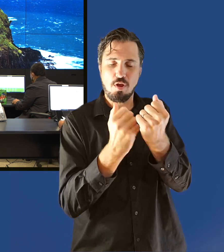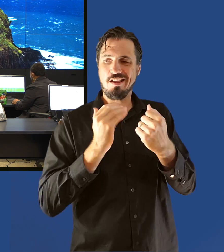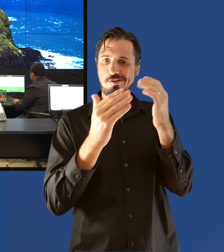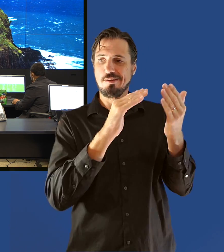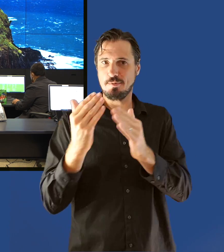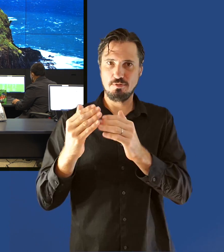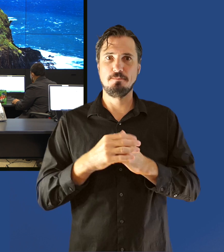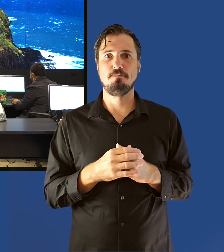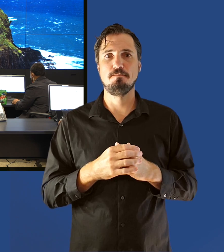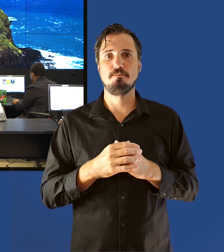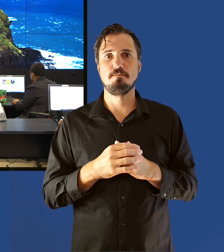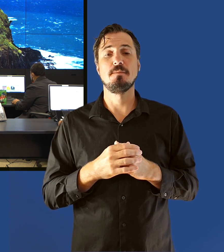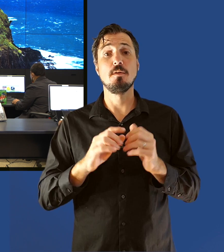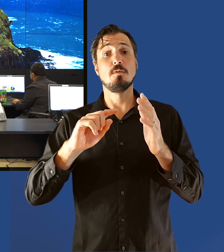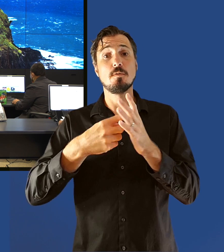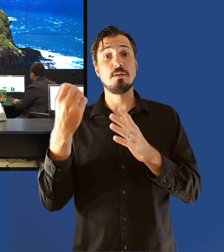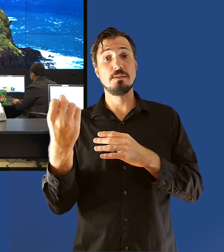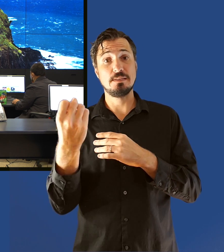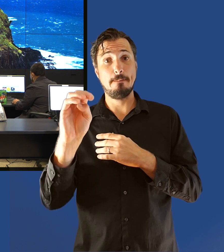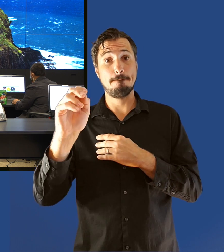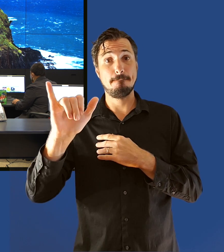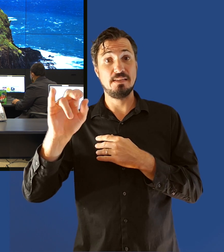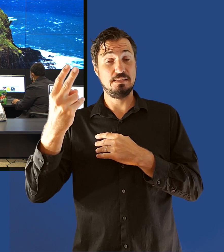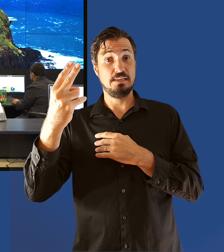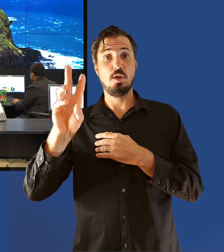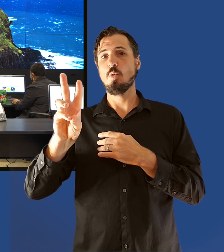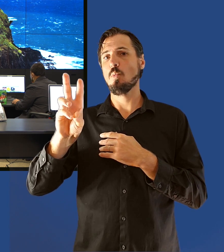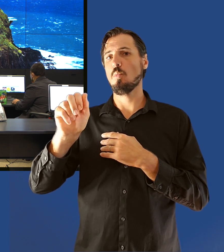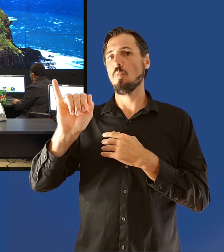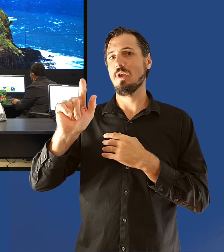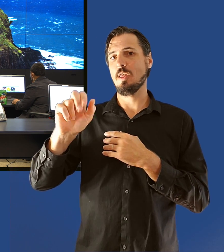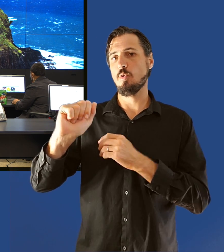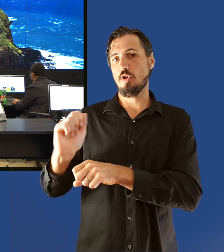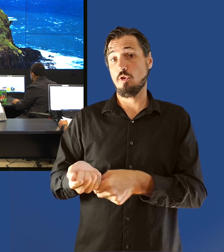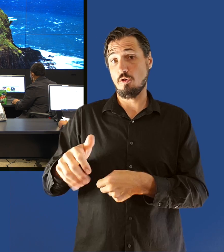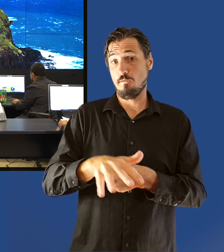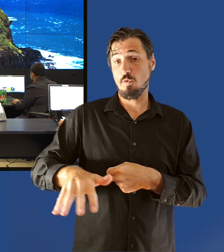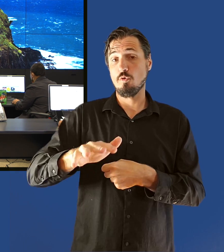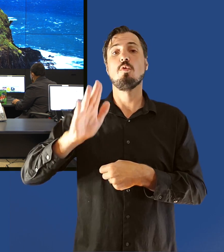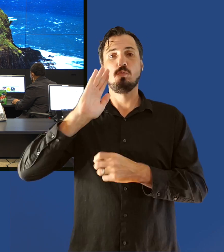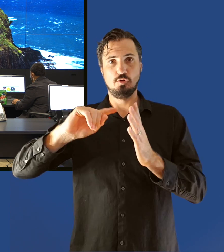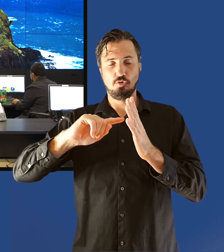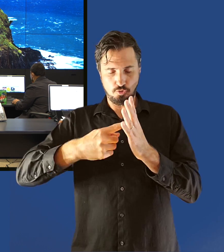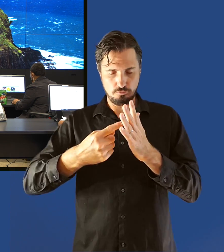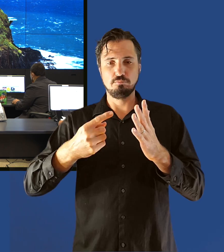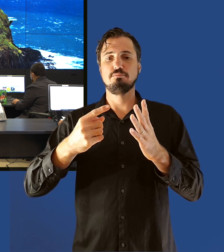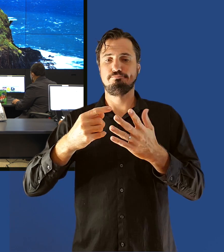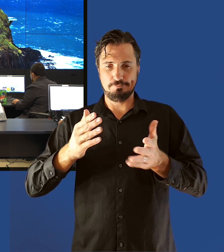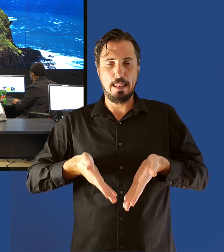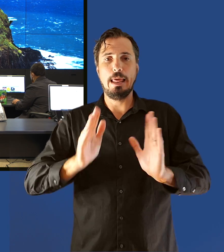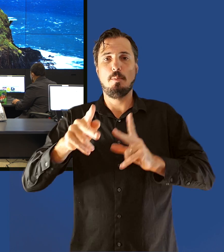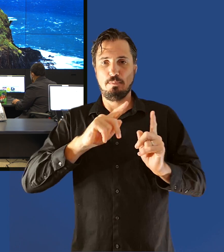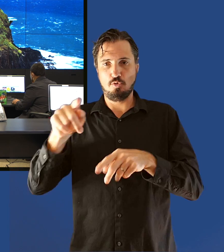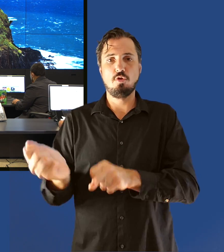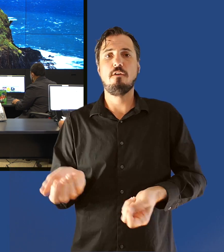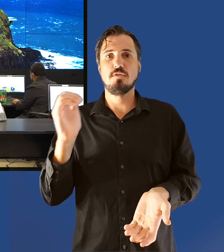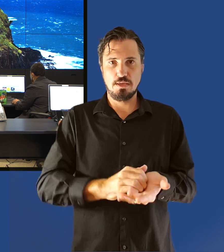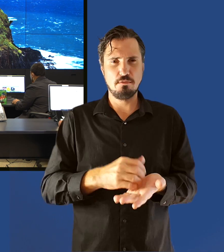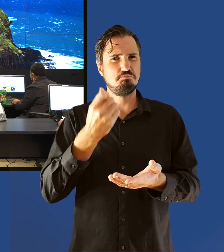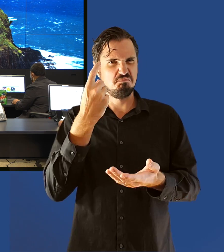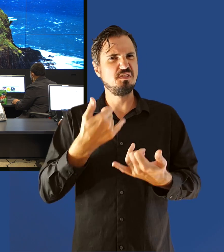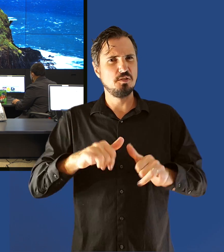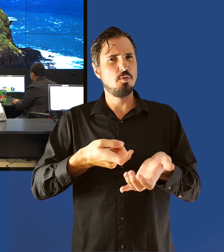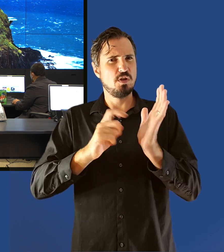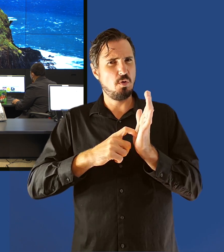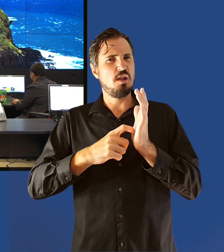Also, beginning Saturday, May 2, the Wailua Golf Course will resume operations with specific social distancing and other requirements in place to help ensure safety.